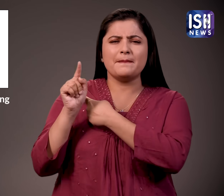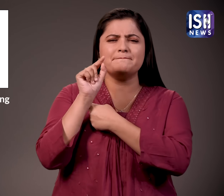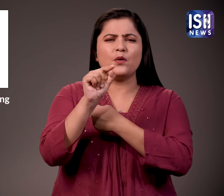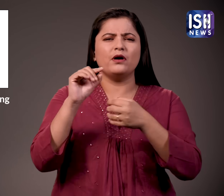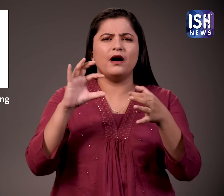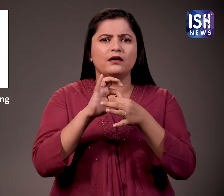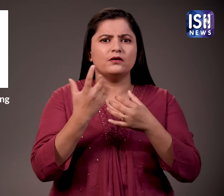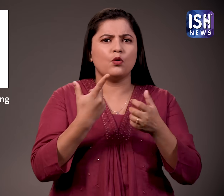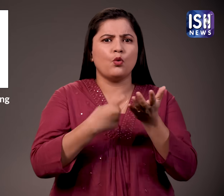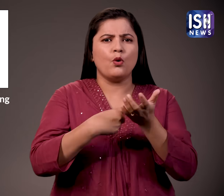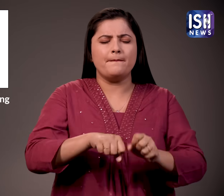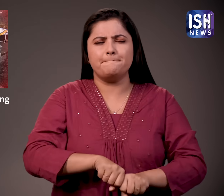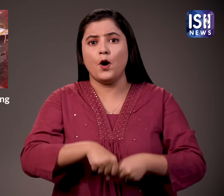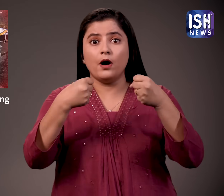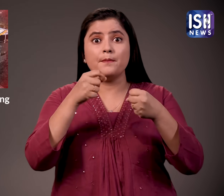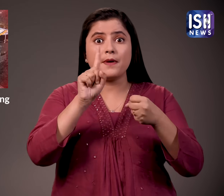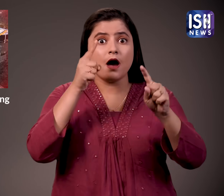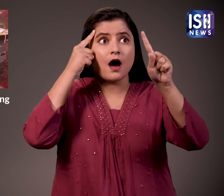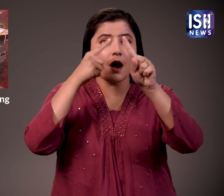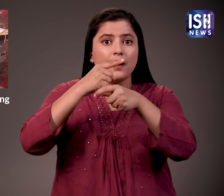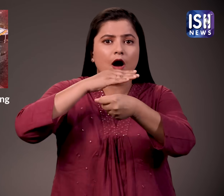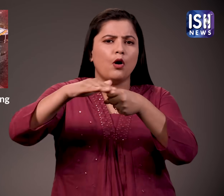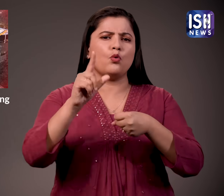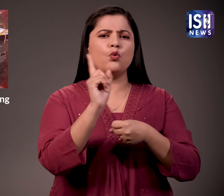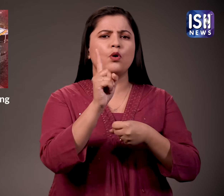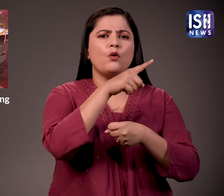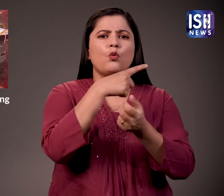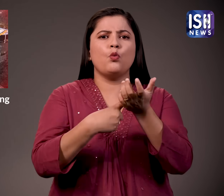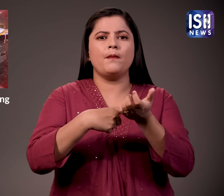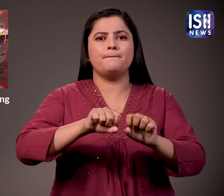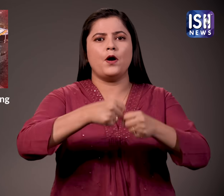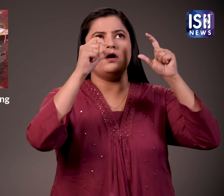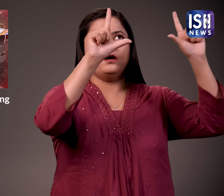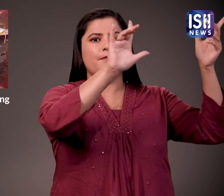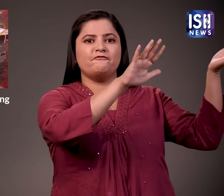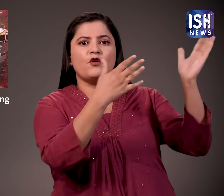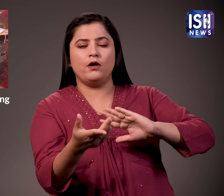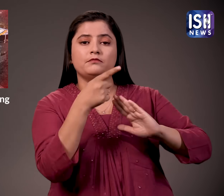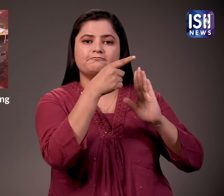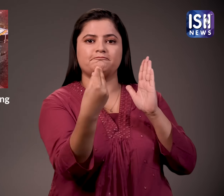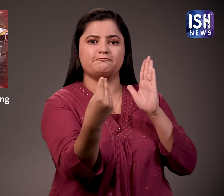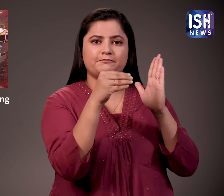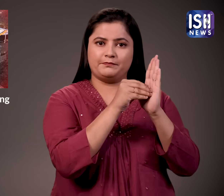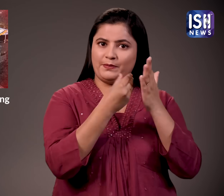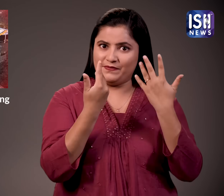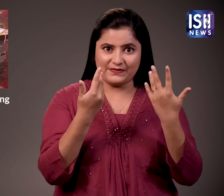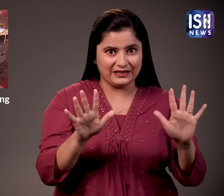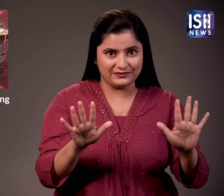which means culpable homicide not amounting to murder.